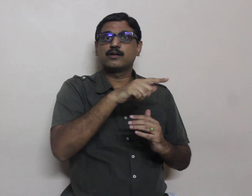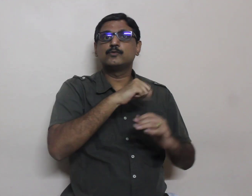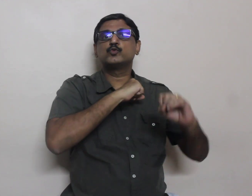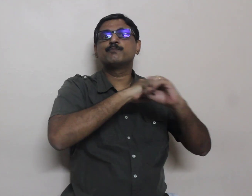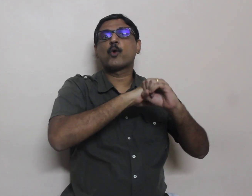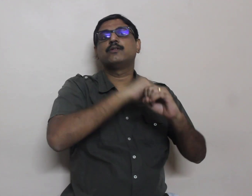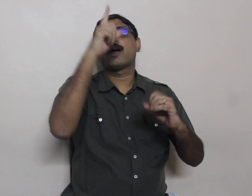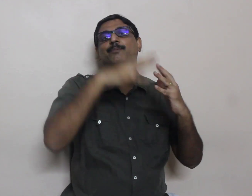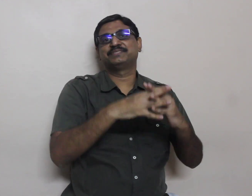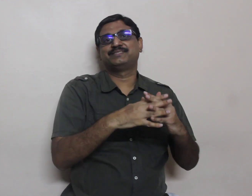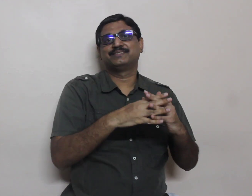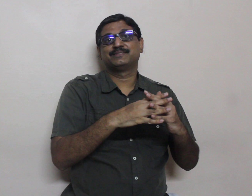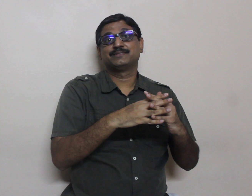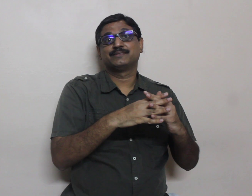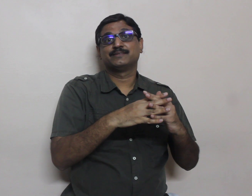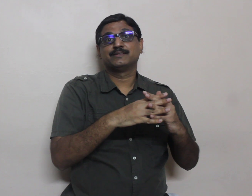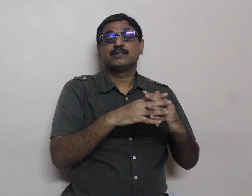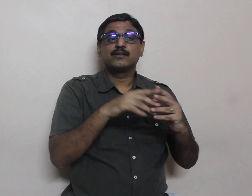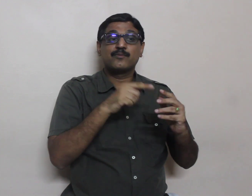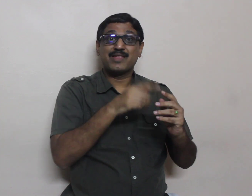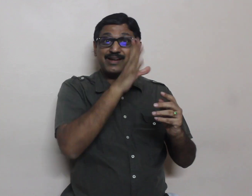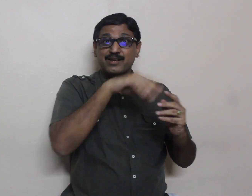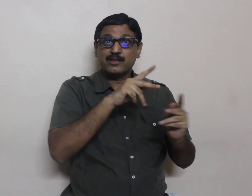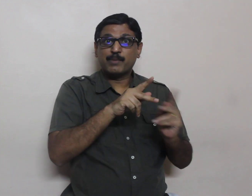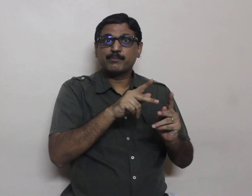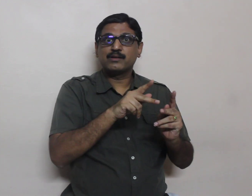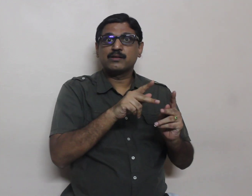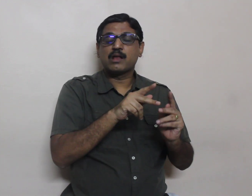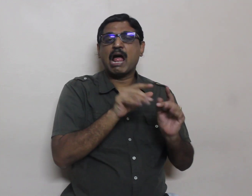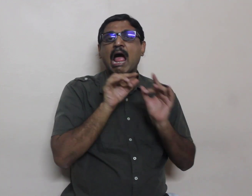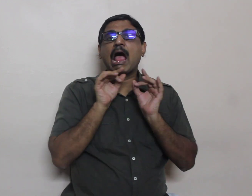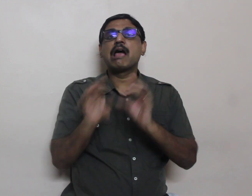soon people of Sicily supported America.